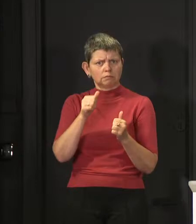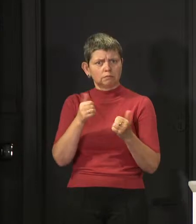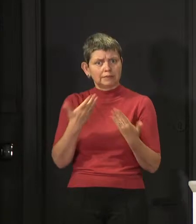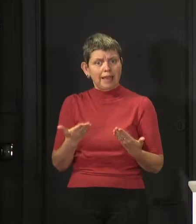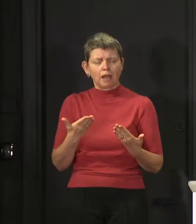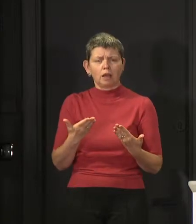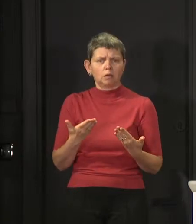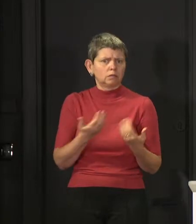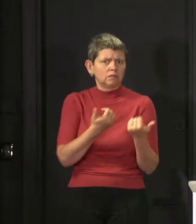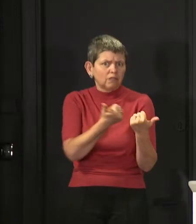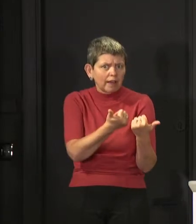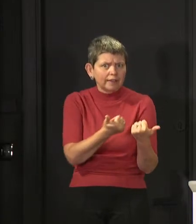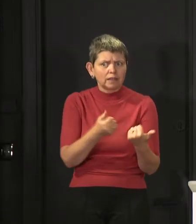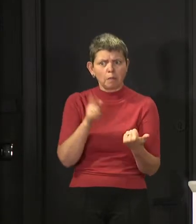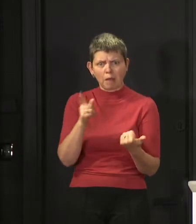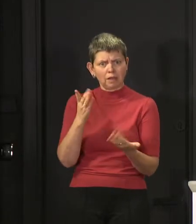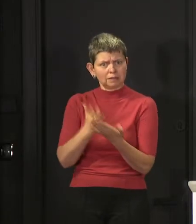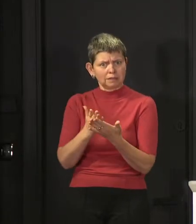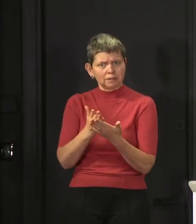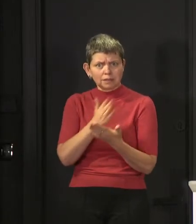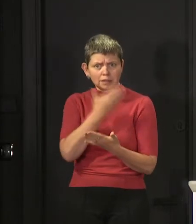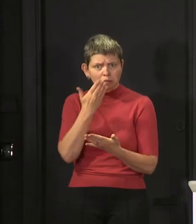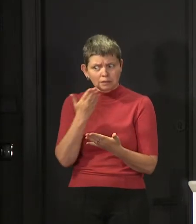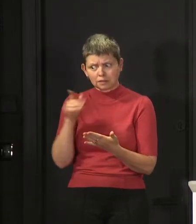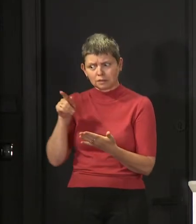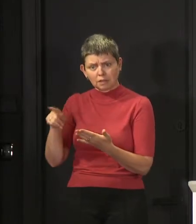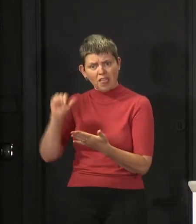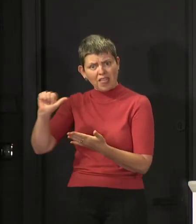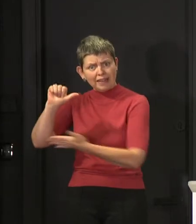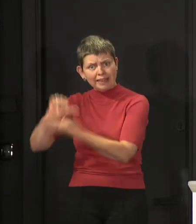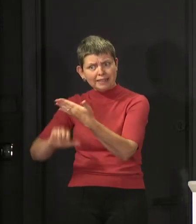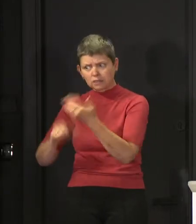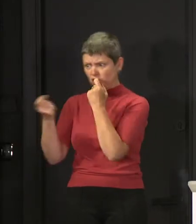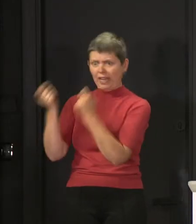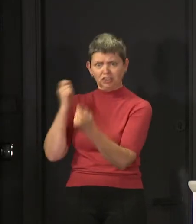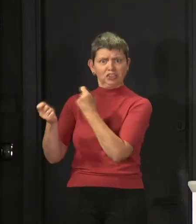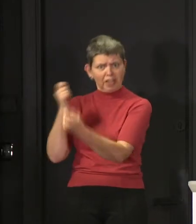has changed on a daily basis. I reflected yesterday, I think in response to your question